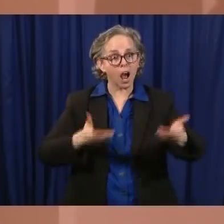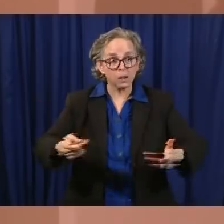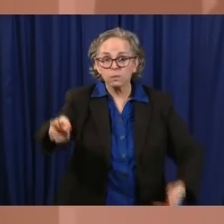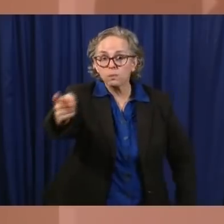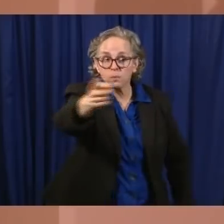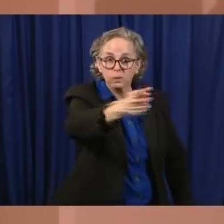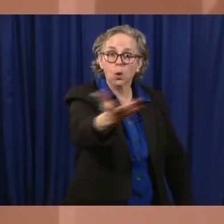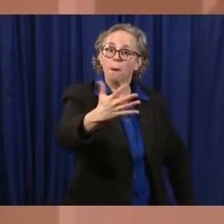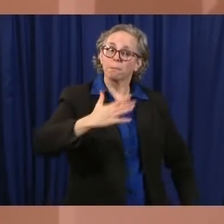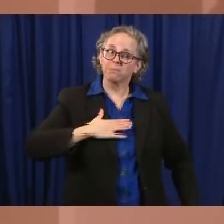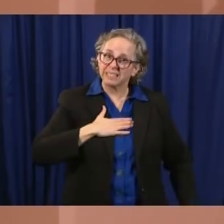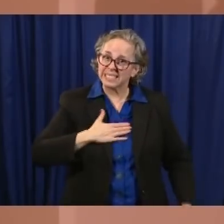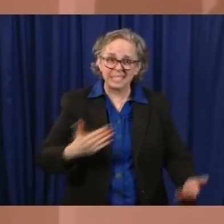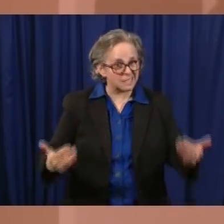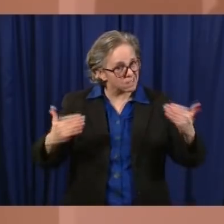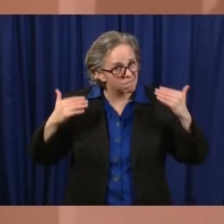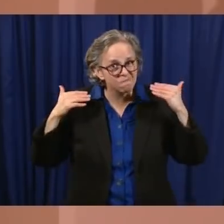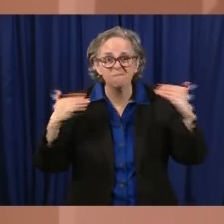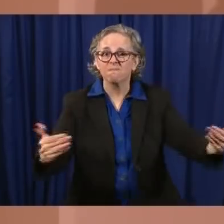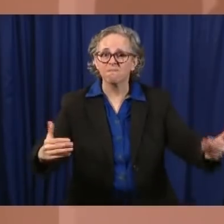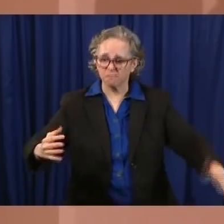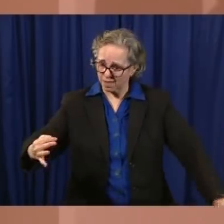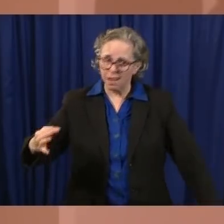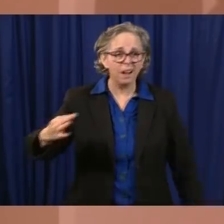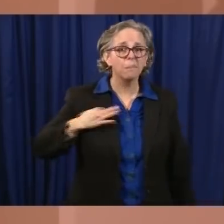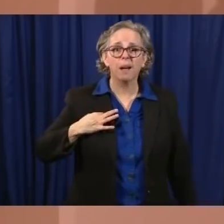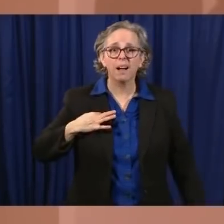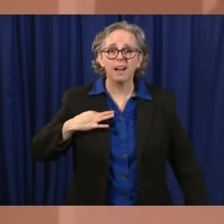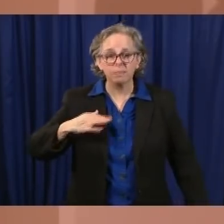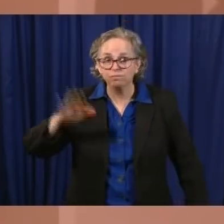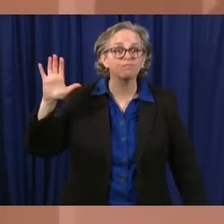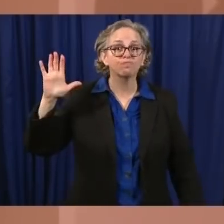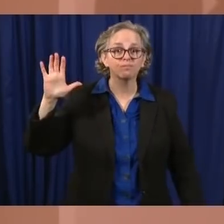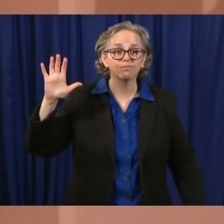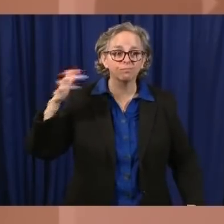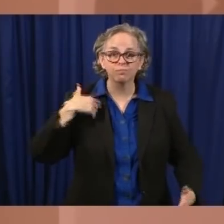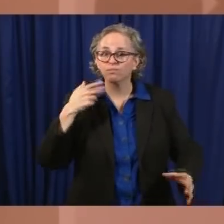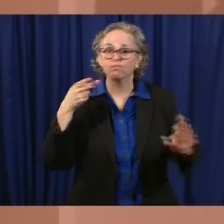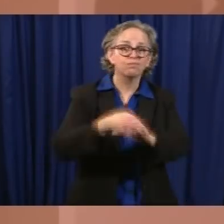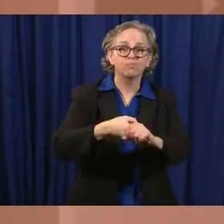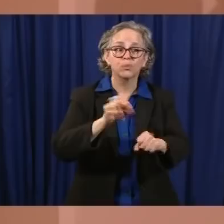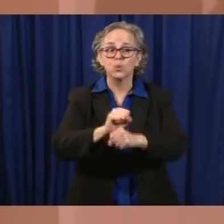DIFFICULTY SERVING PEOPLE IN THIS CRISIS WITHOUT A SUFFICIENT NUMBER OF EMPLOYEES,